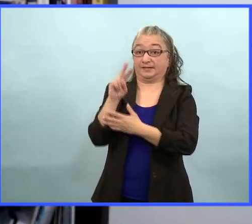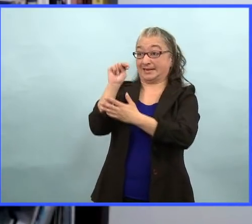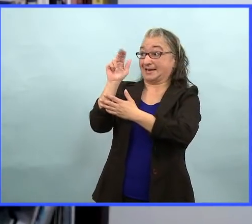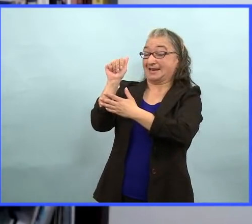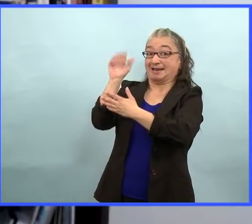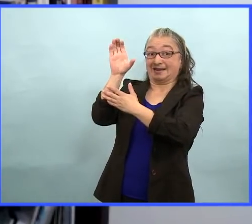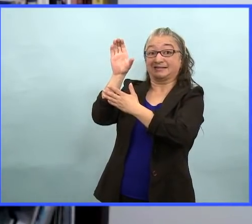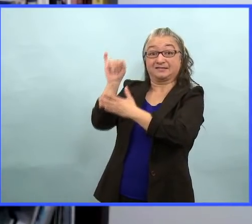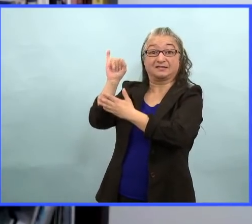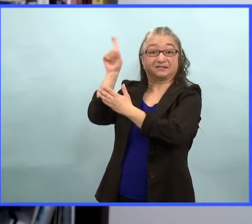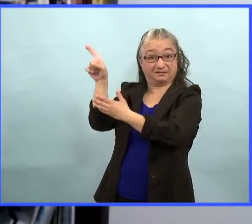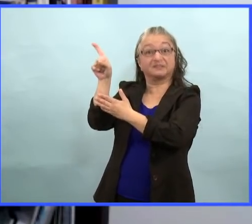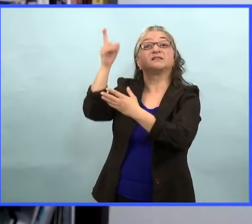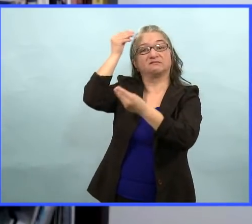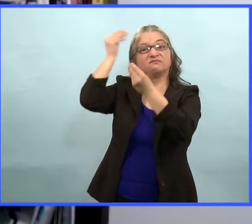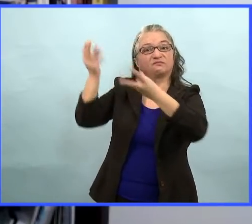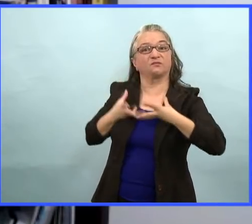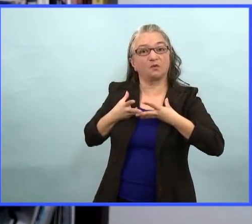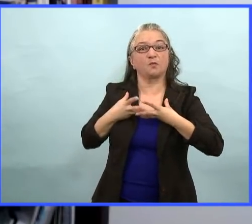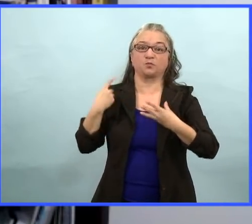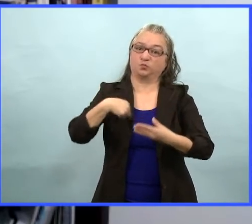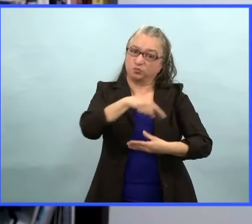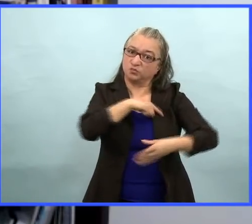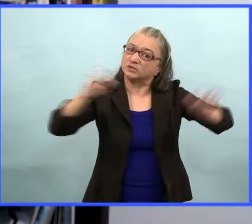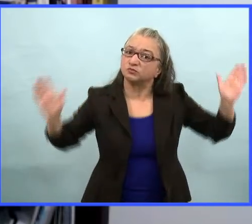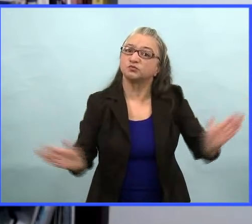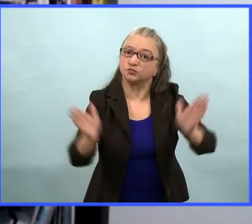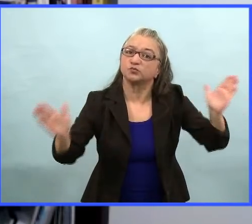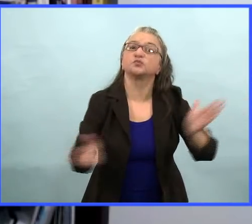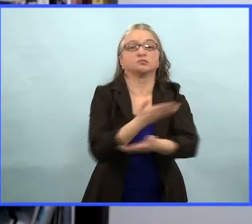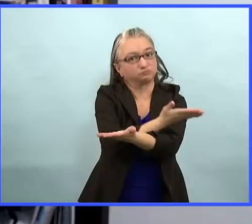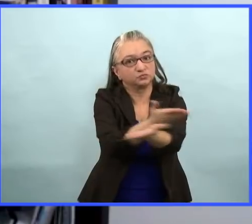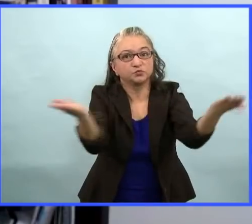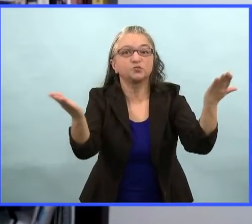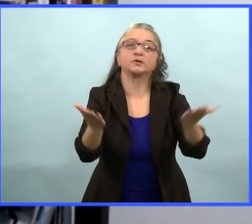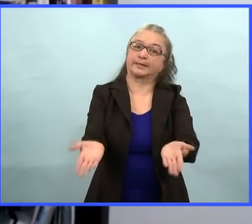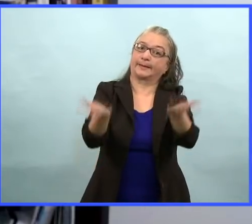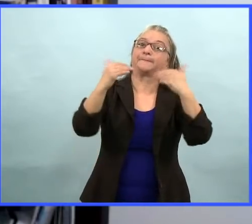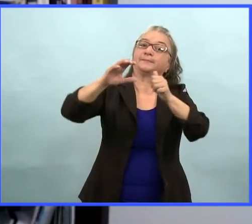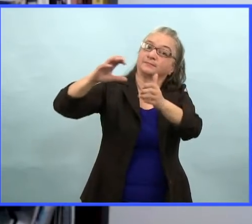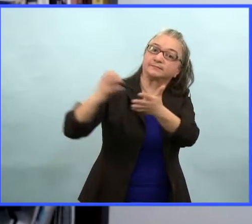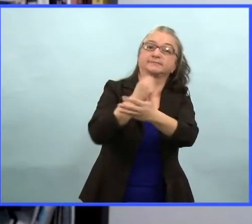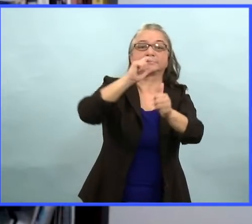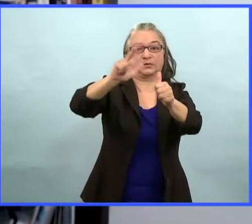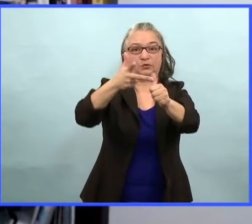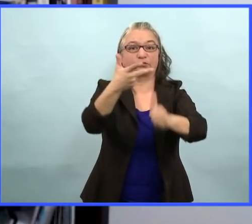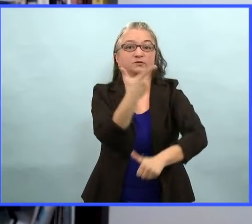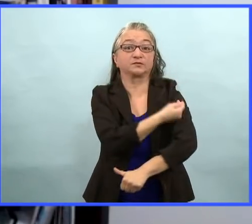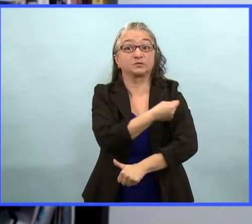teens who fit the criteria who are at higher risk of severe outcomes and would benefit from being